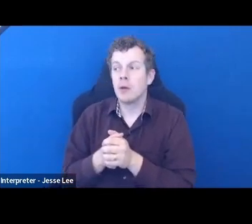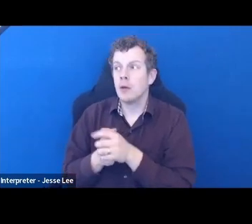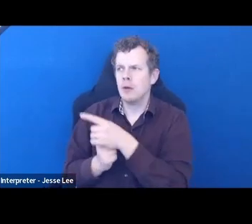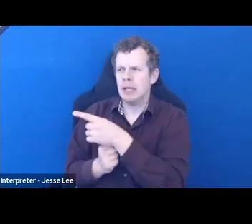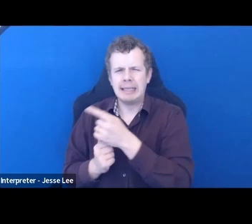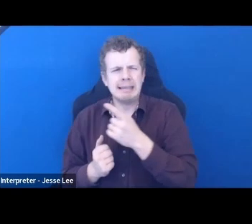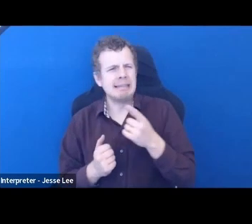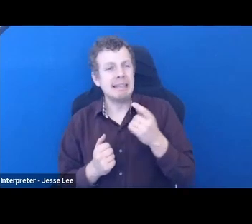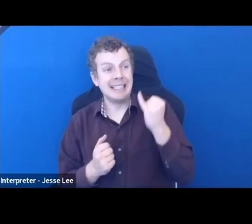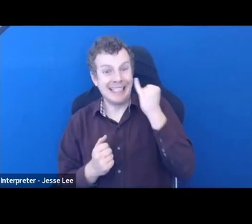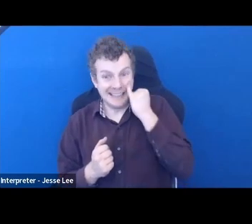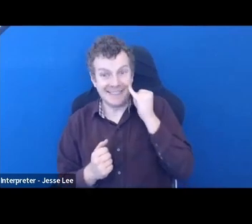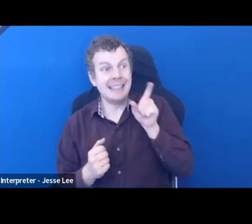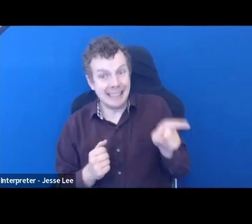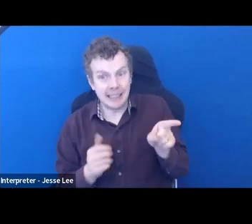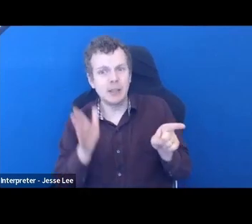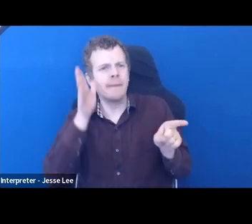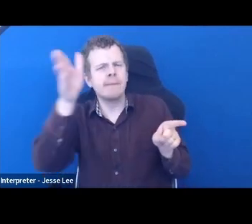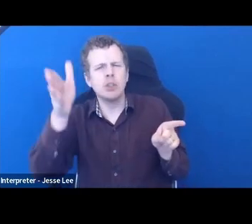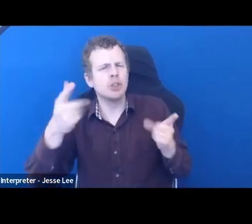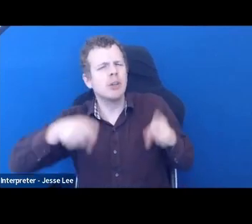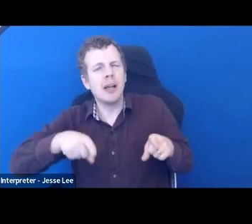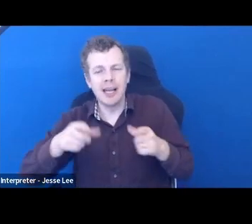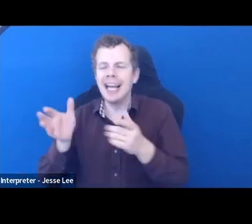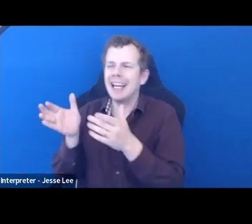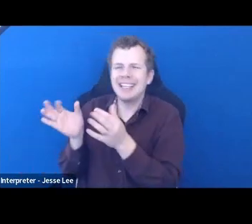of what makes shared decision-making with this population really challenging.